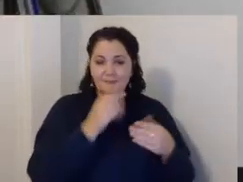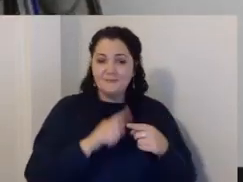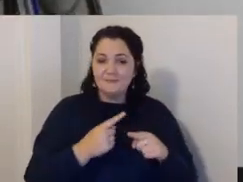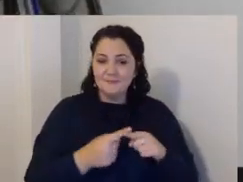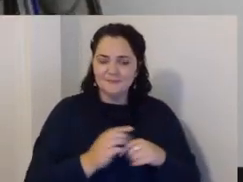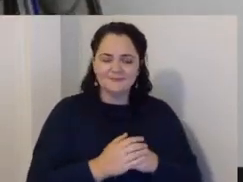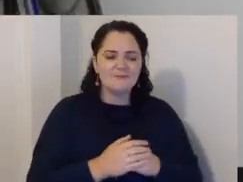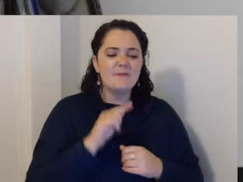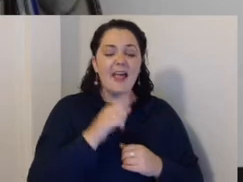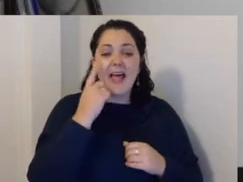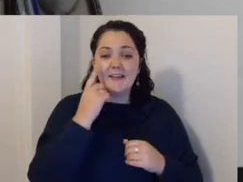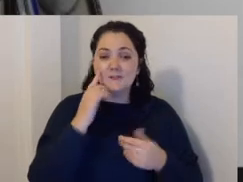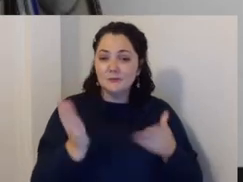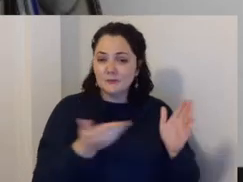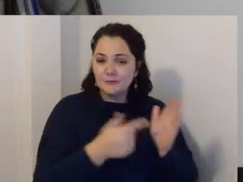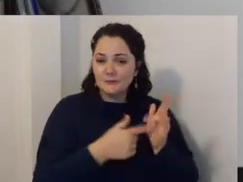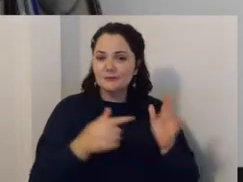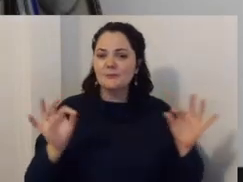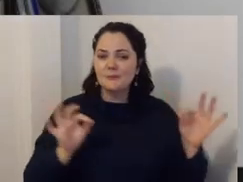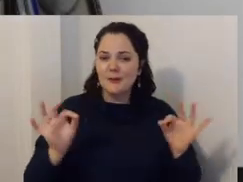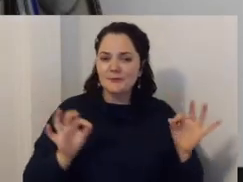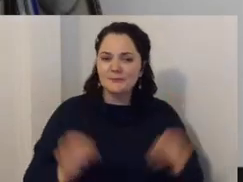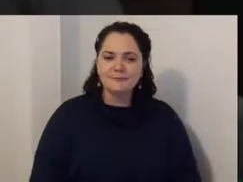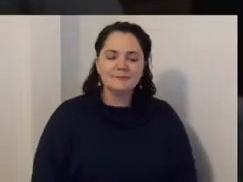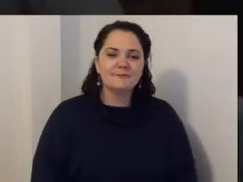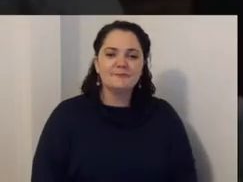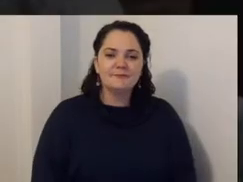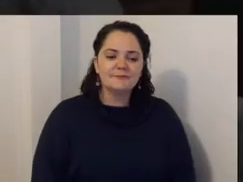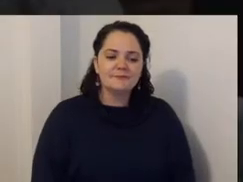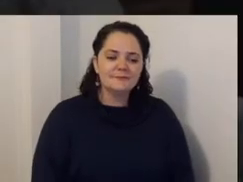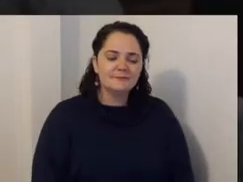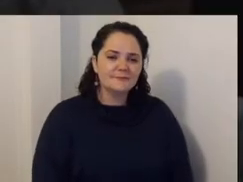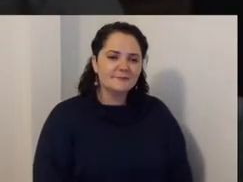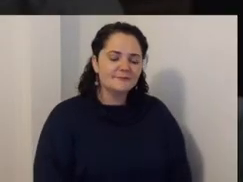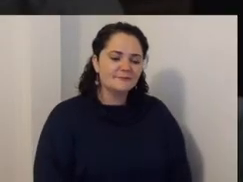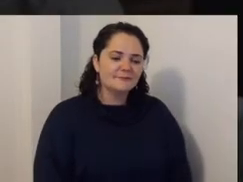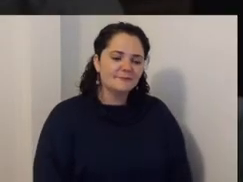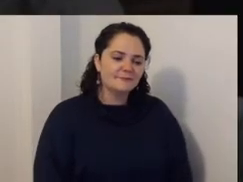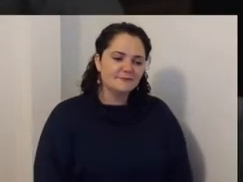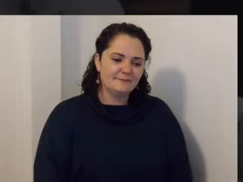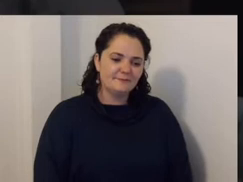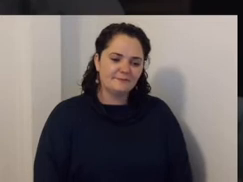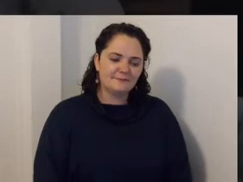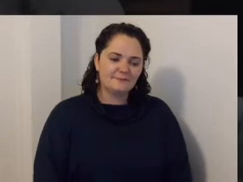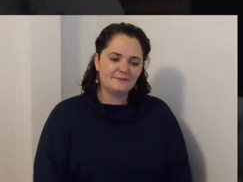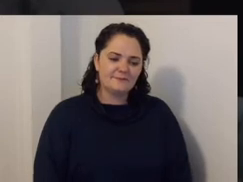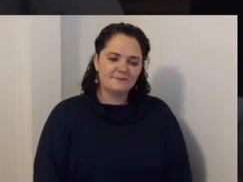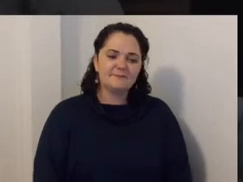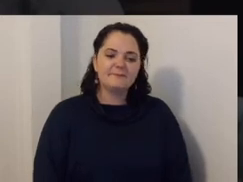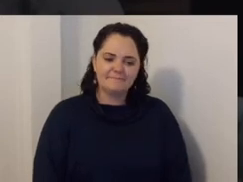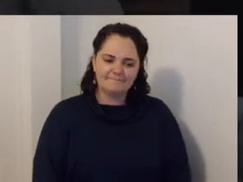Rachel and Atticus and I am going to zoom right in on them for you alright nice y'all